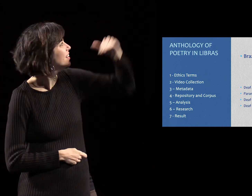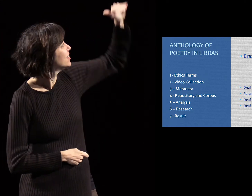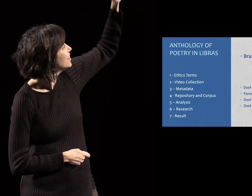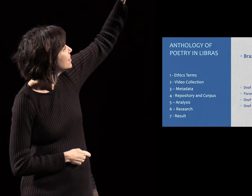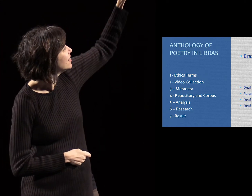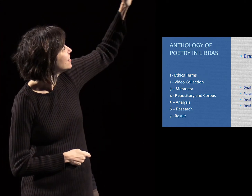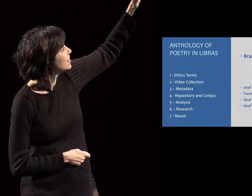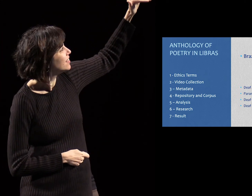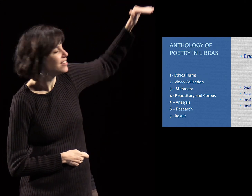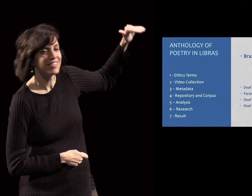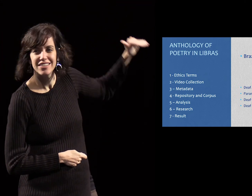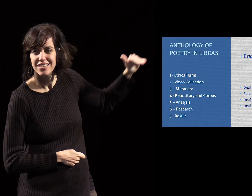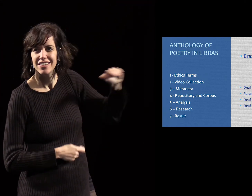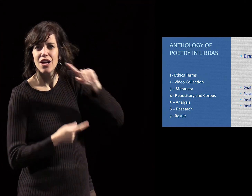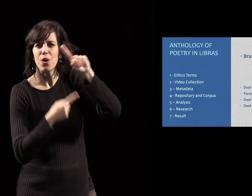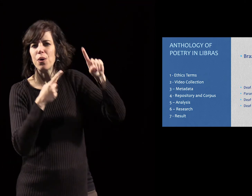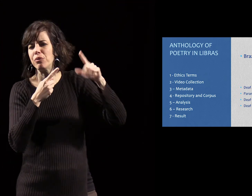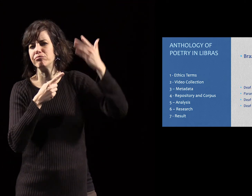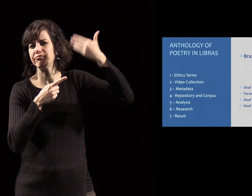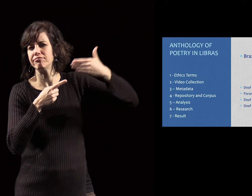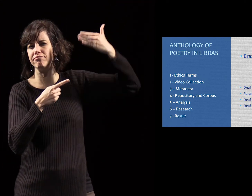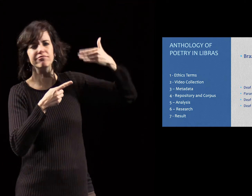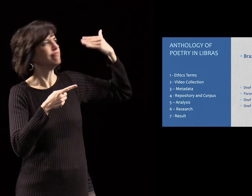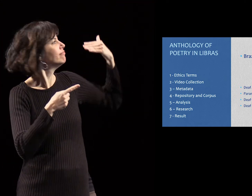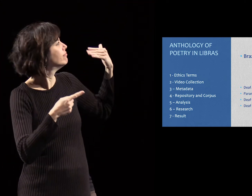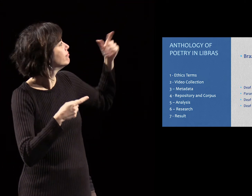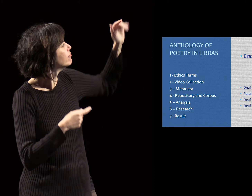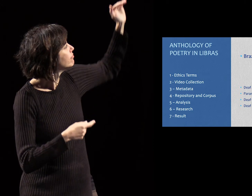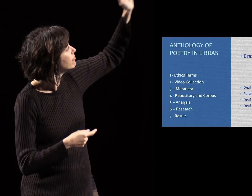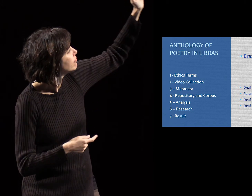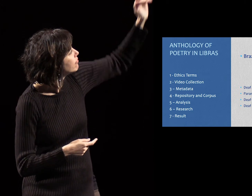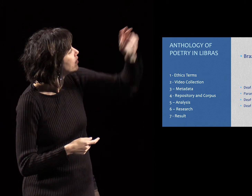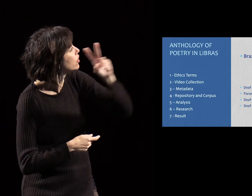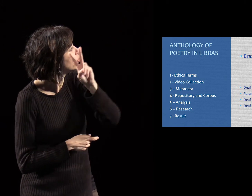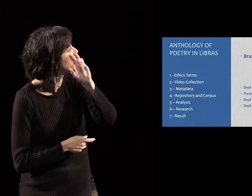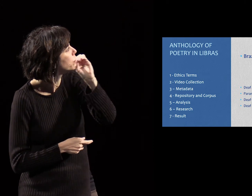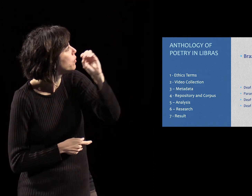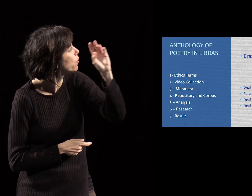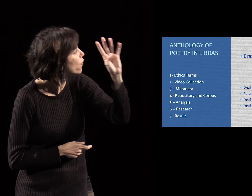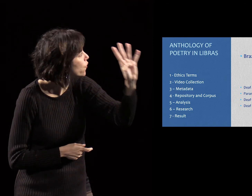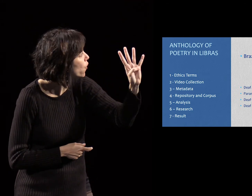And as you can see, these various festivals in Brazil from quite some time ago,